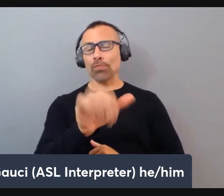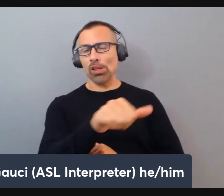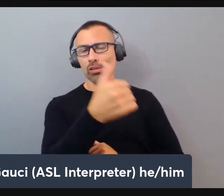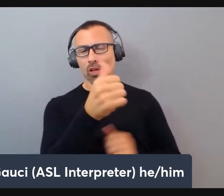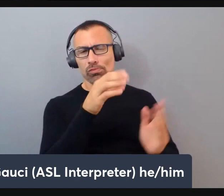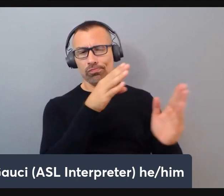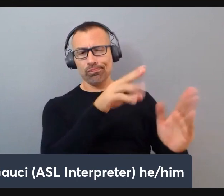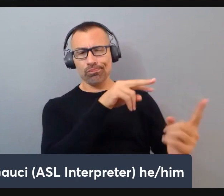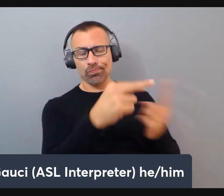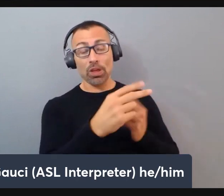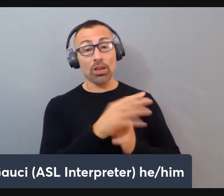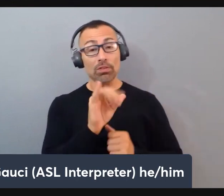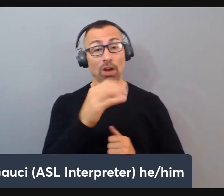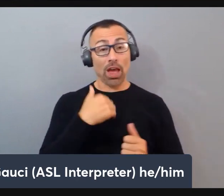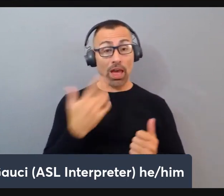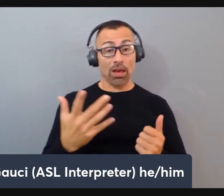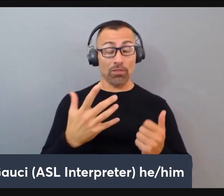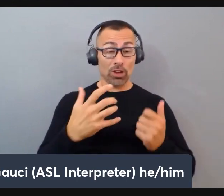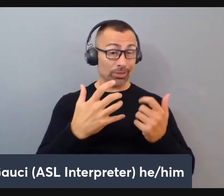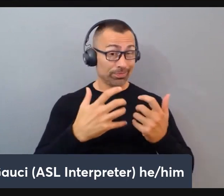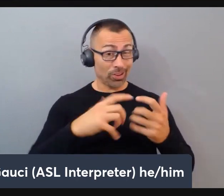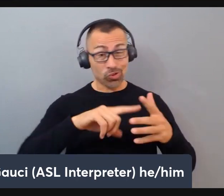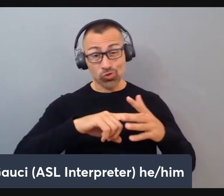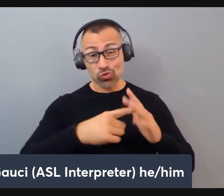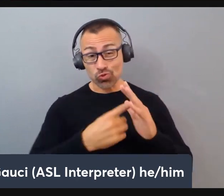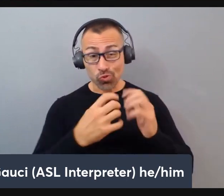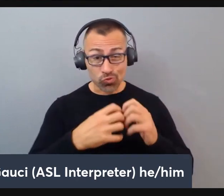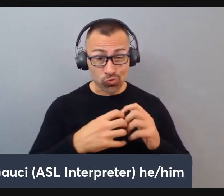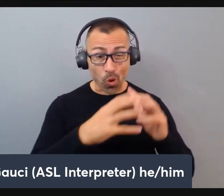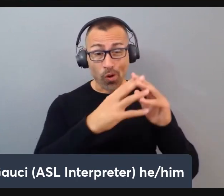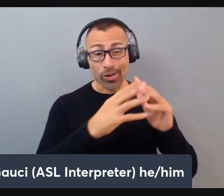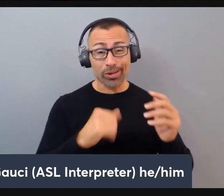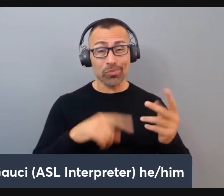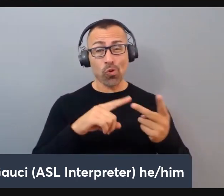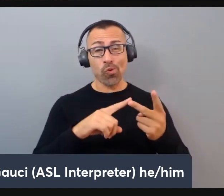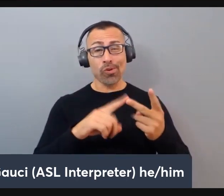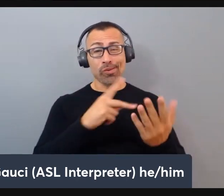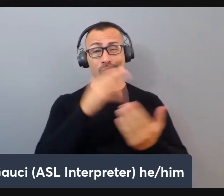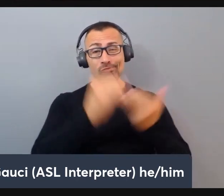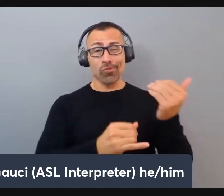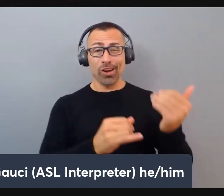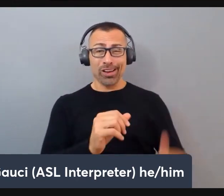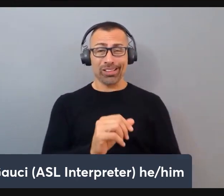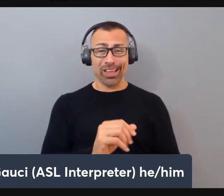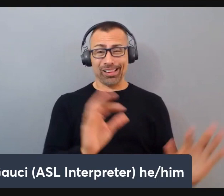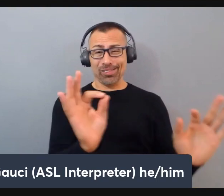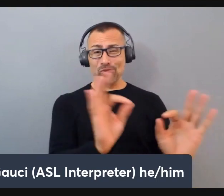and I'm just not sure, is this even gonna be successful yet? Do I wanna invest this time?